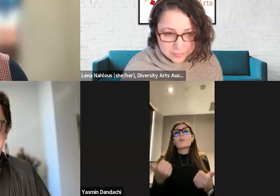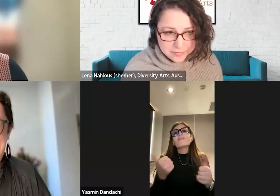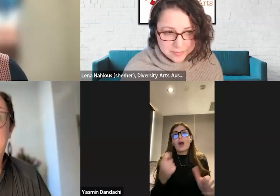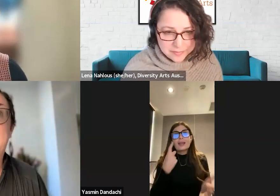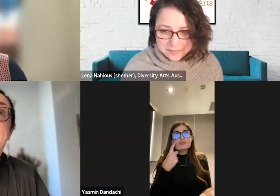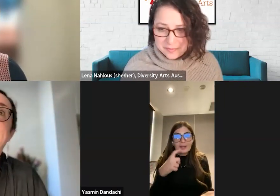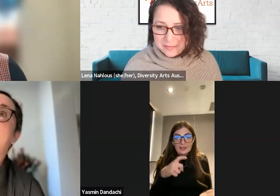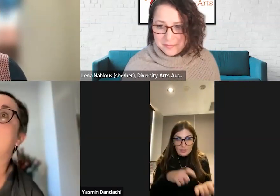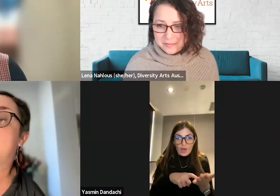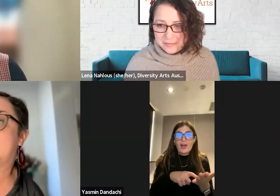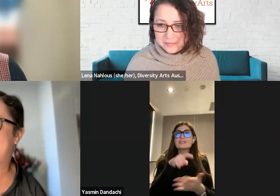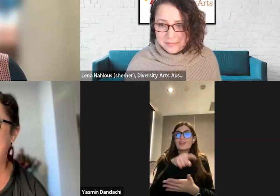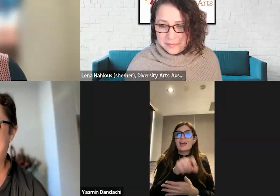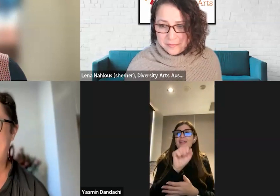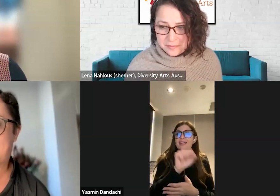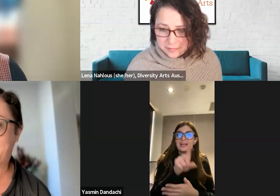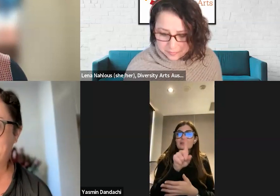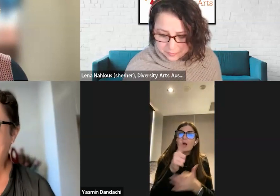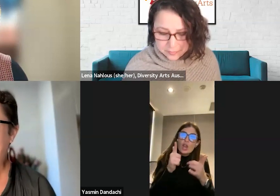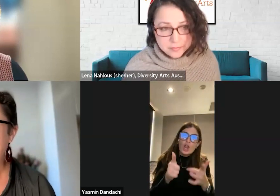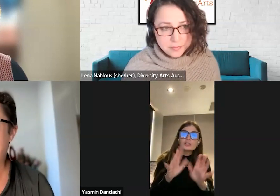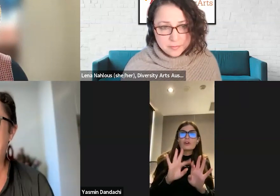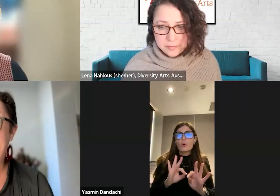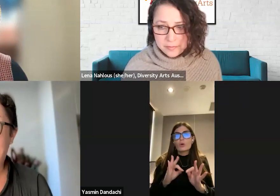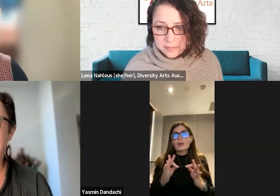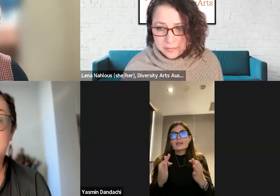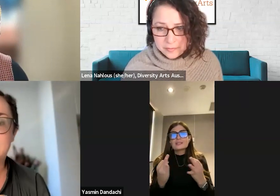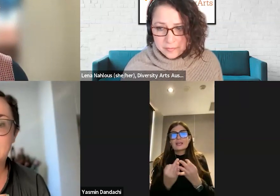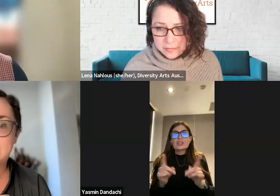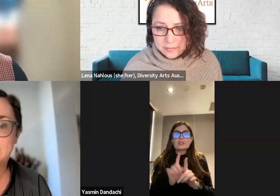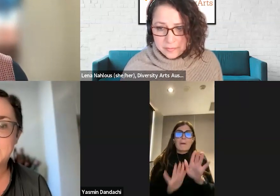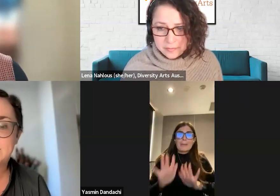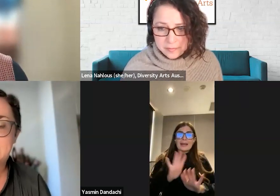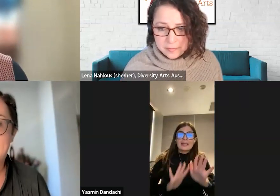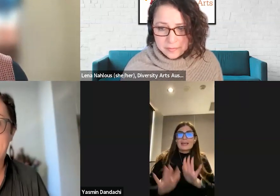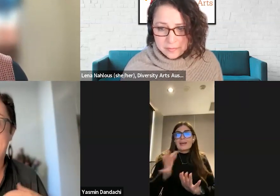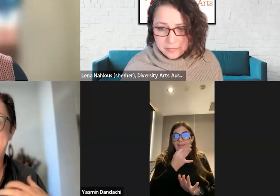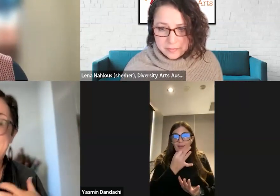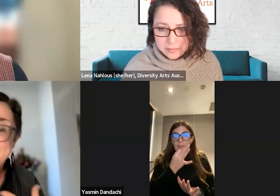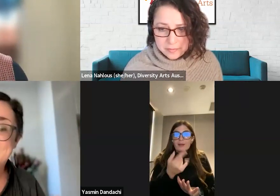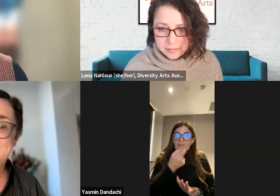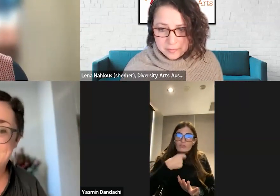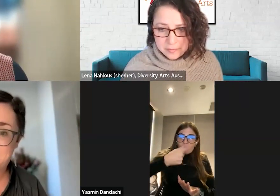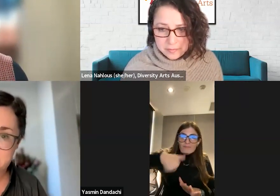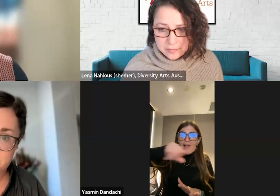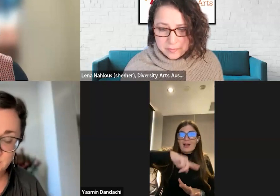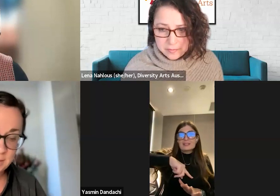but it means that a lot of organisations are panicking and because most of us are coming from such a deficit position,